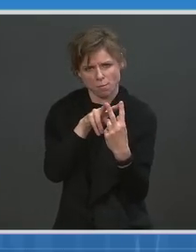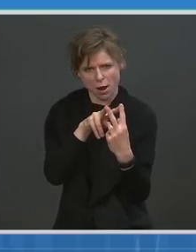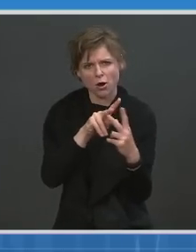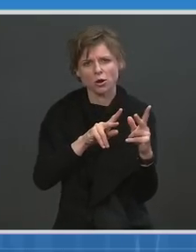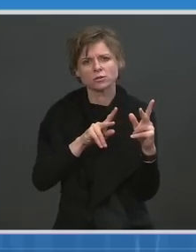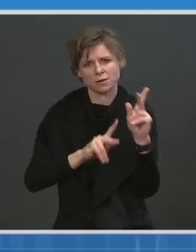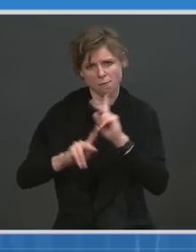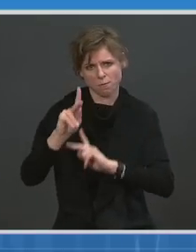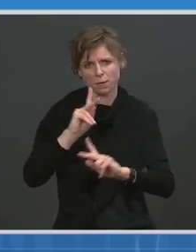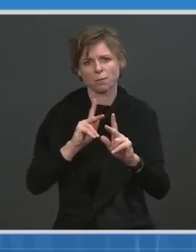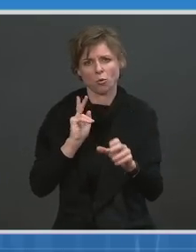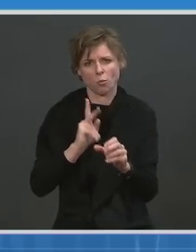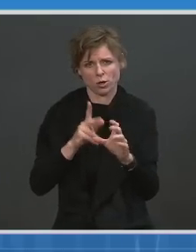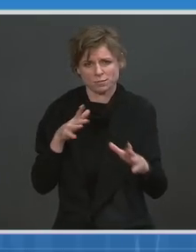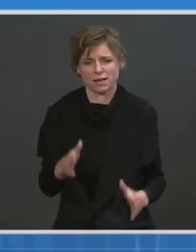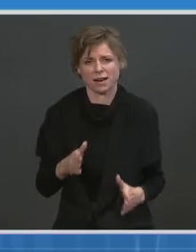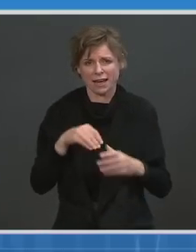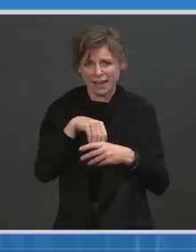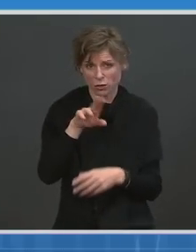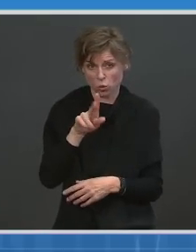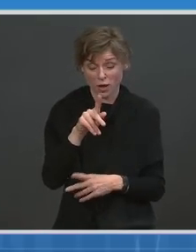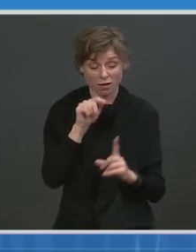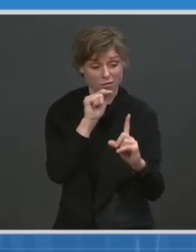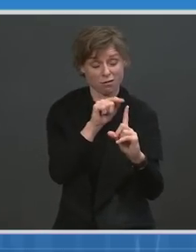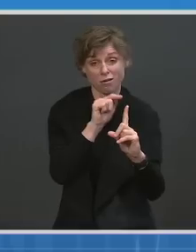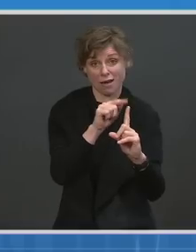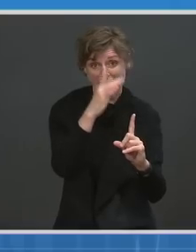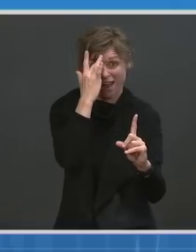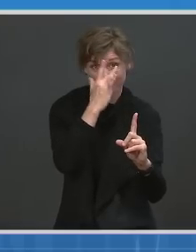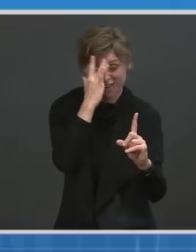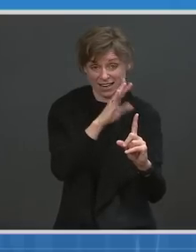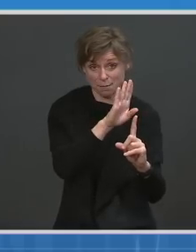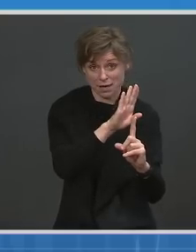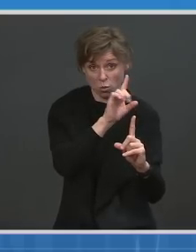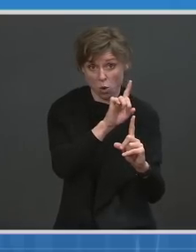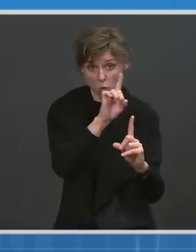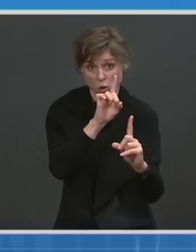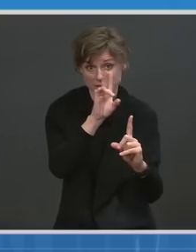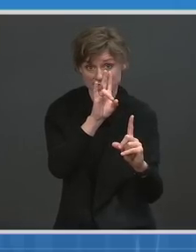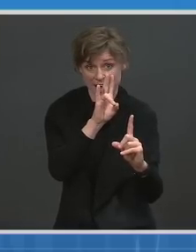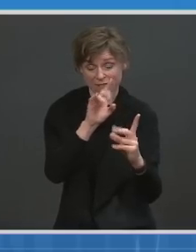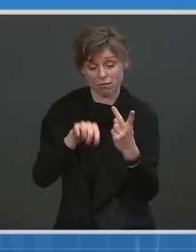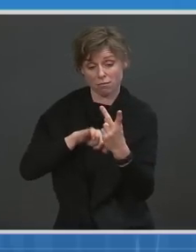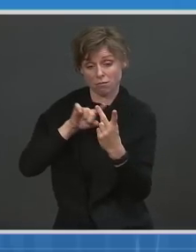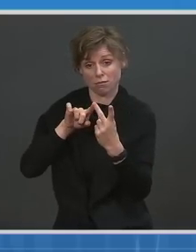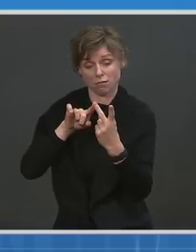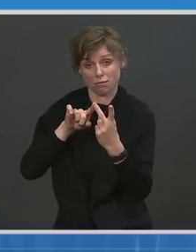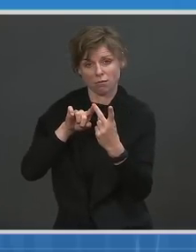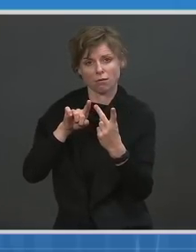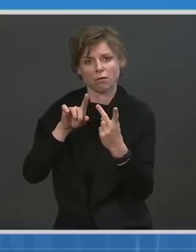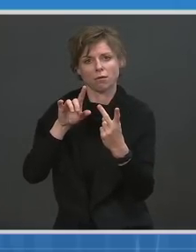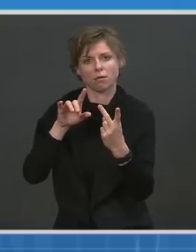in which one person was infected with the B117 and another one with the previously circulating variant,